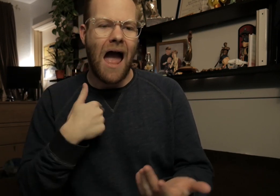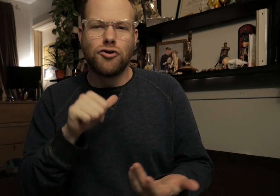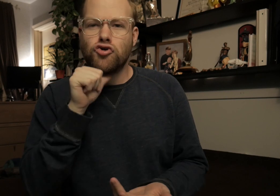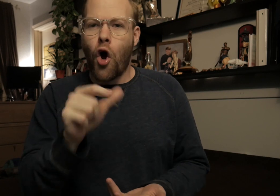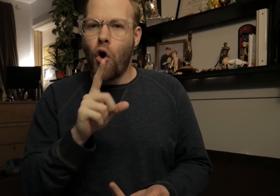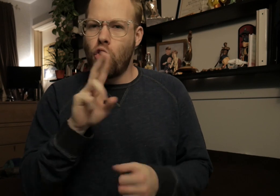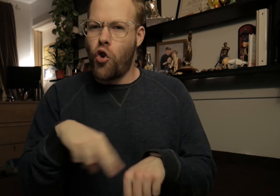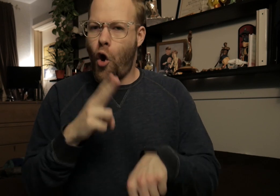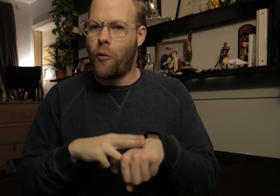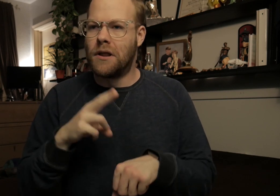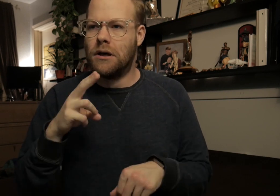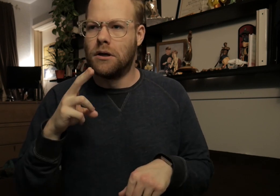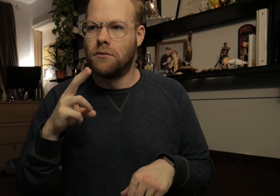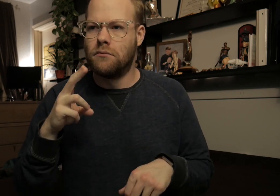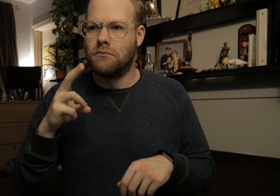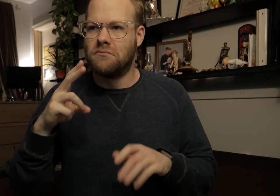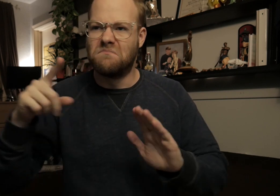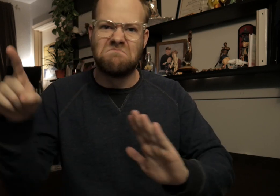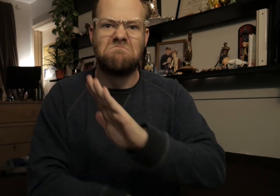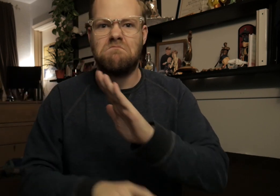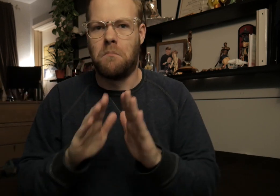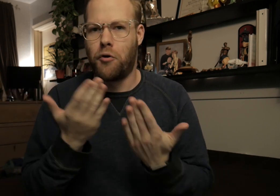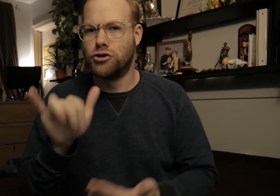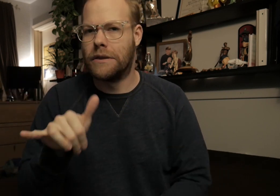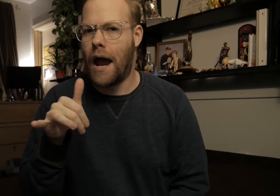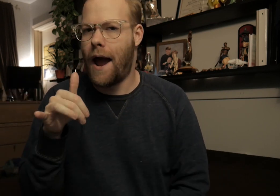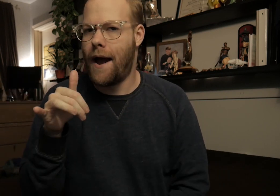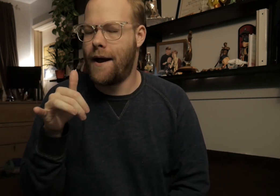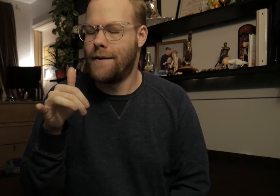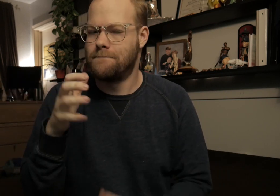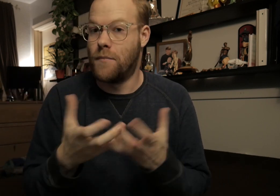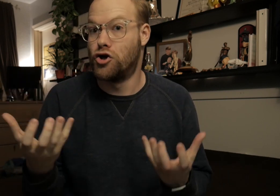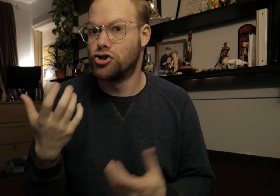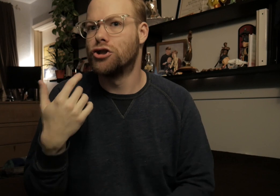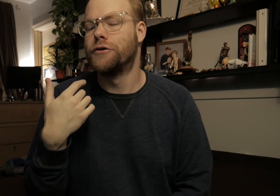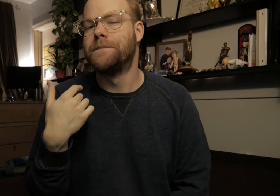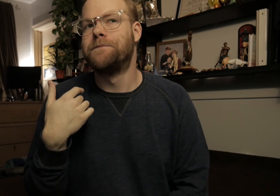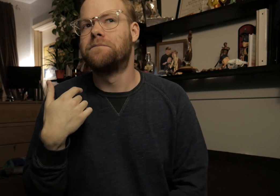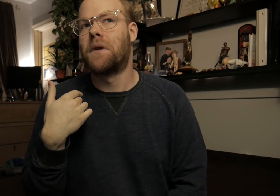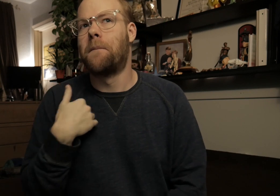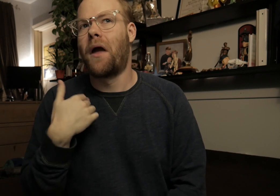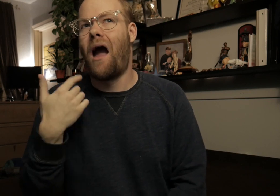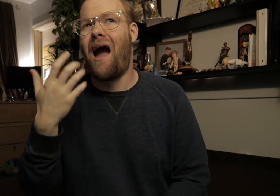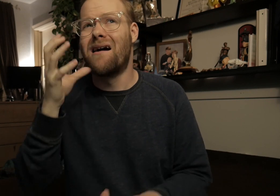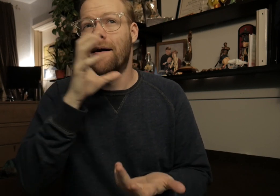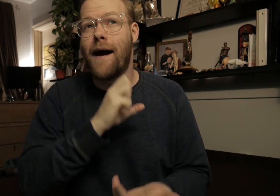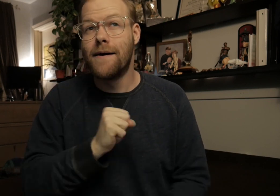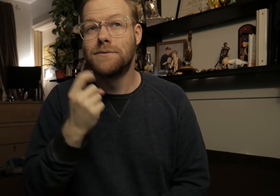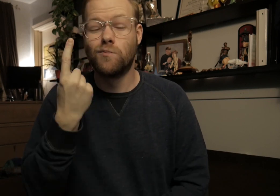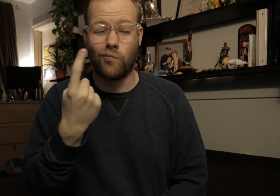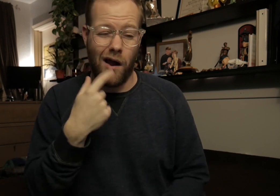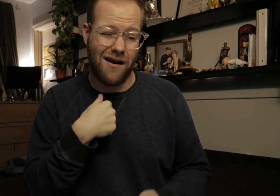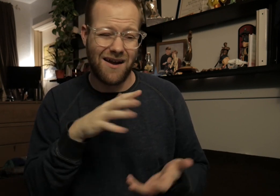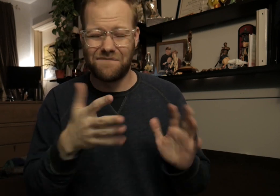I don't normally disparage books that much. But I guess one I would pick...